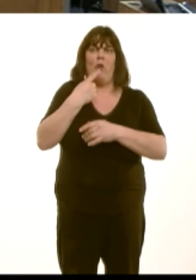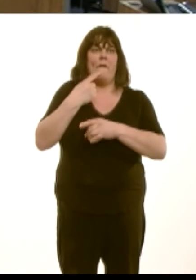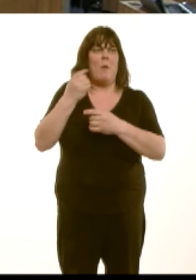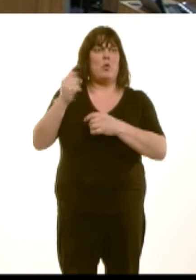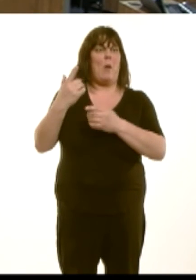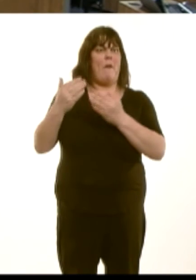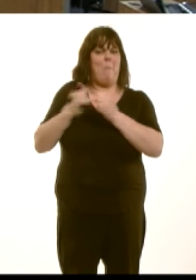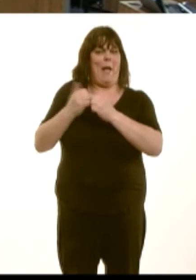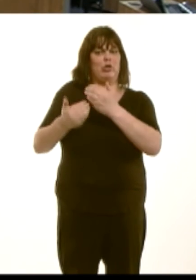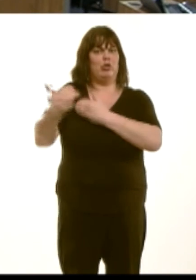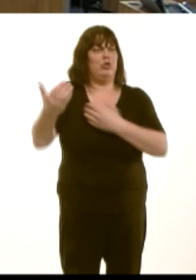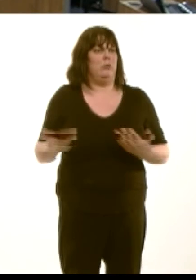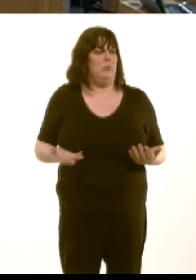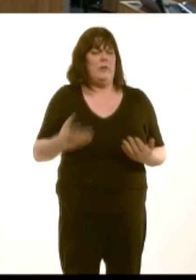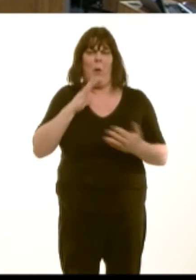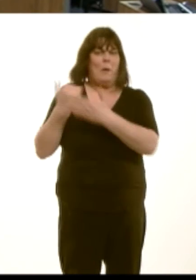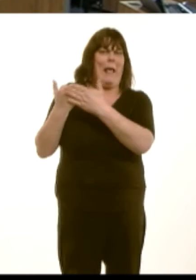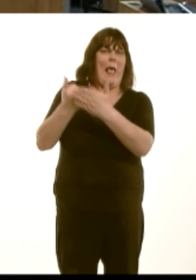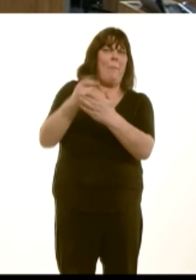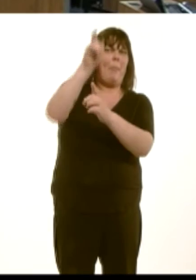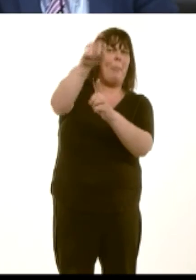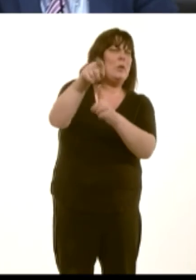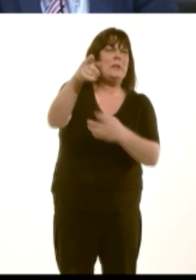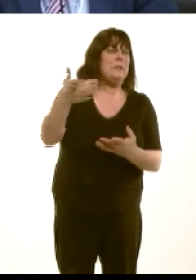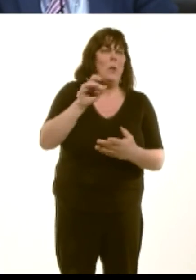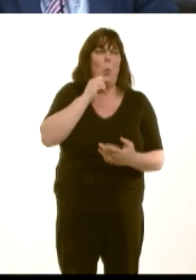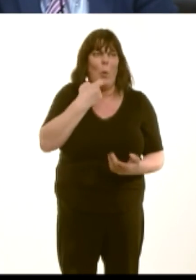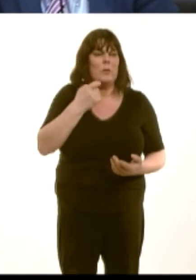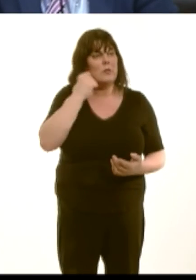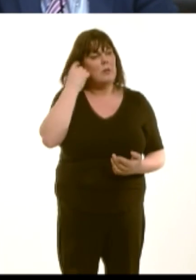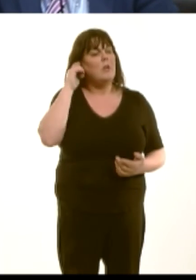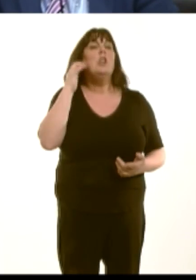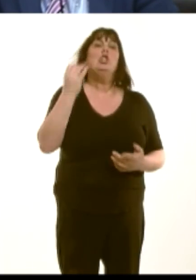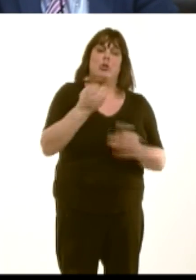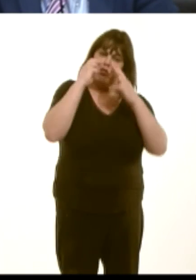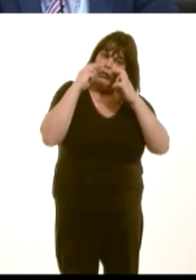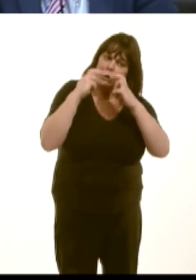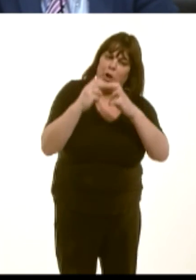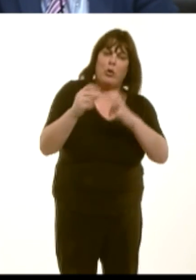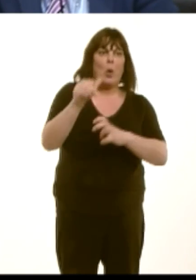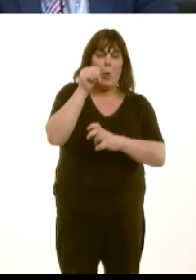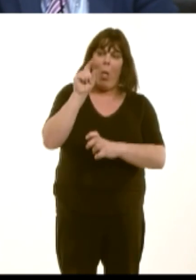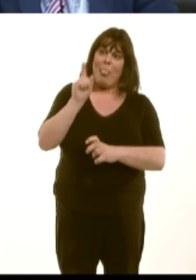So, thatís not going to help the unfortunate person involved. They shouldíve done the research on that, and they wouldíve known this particular drug